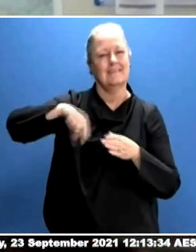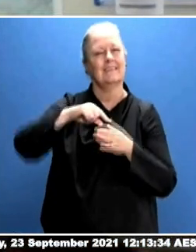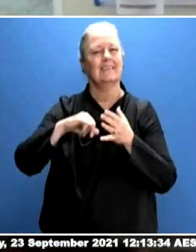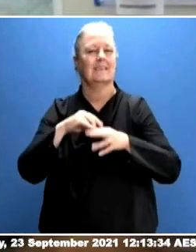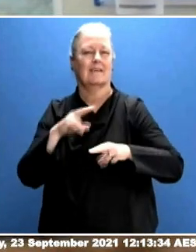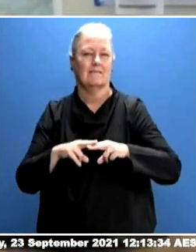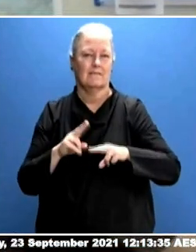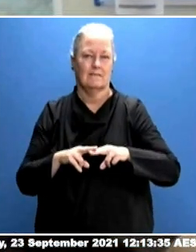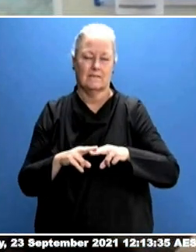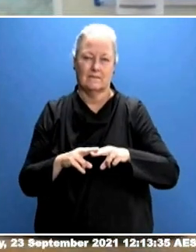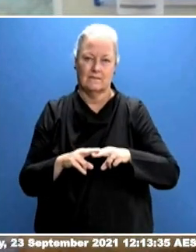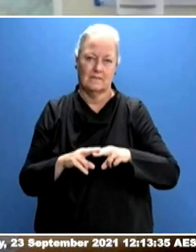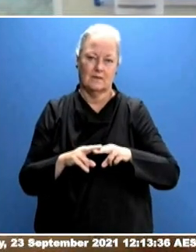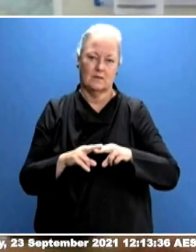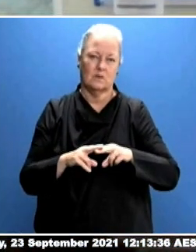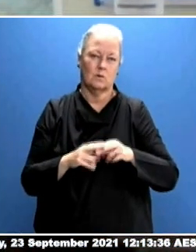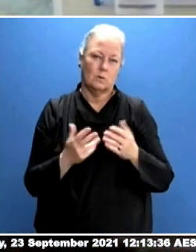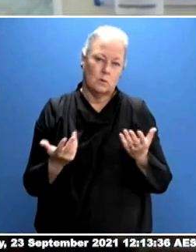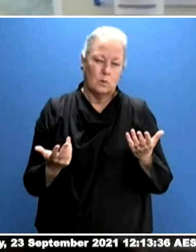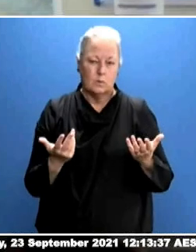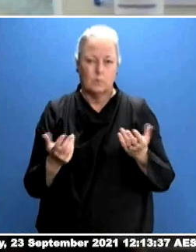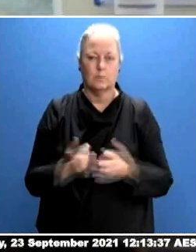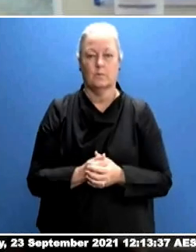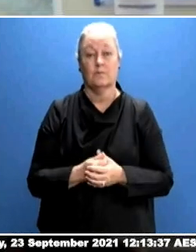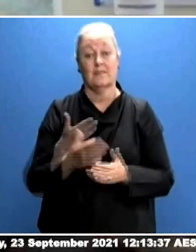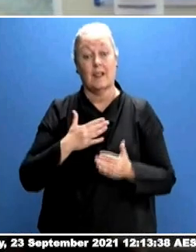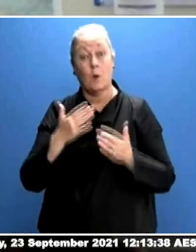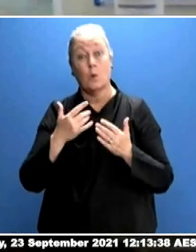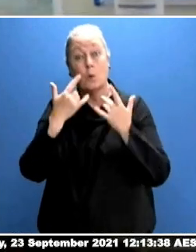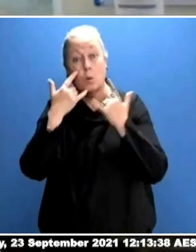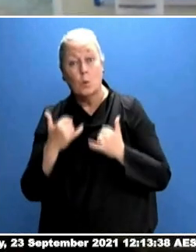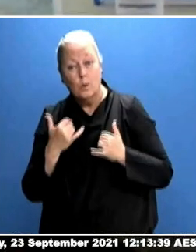it ends up being at our frontline lawyers, for example, trying to take the time